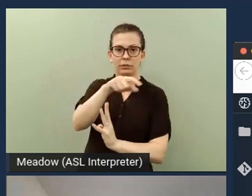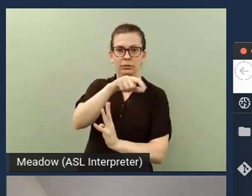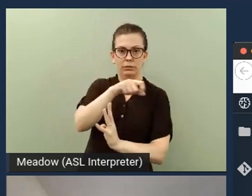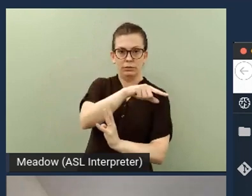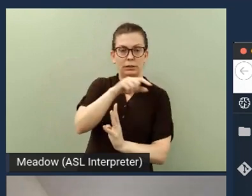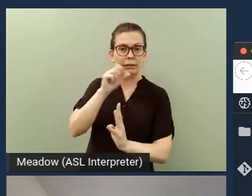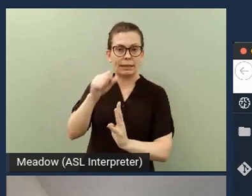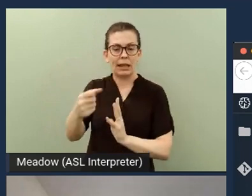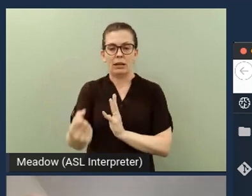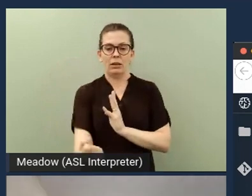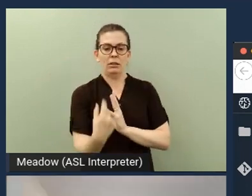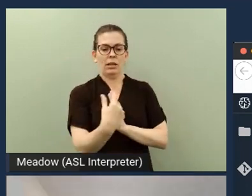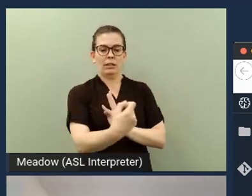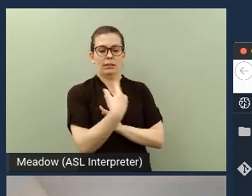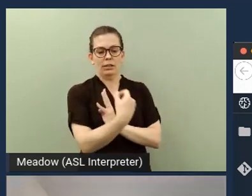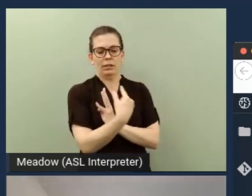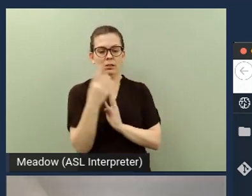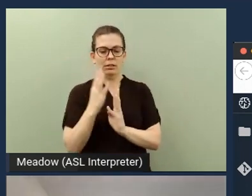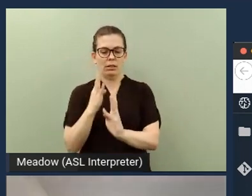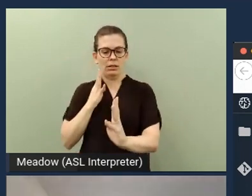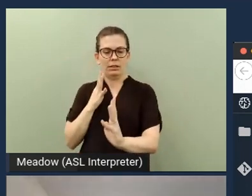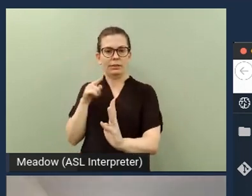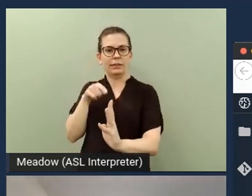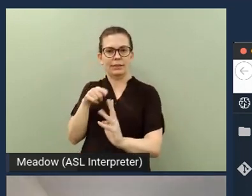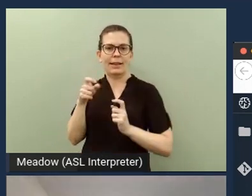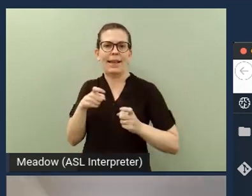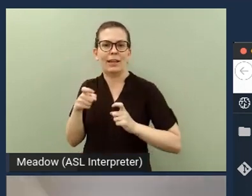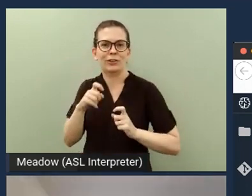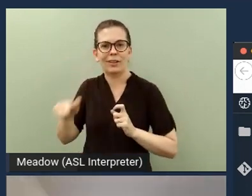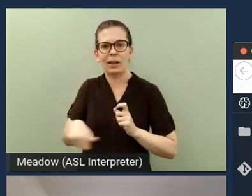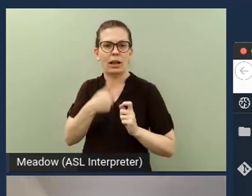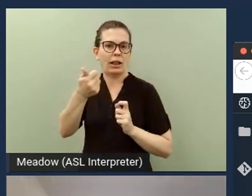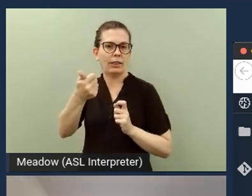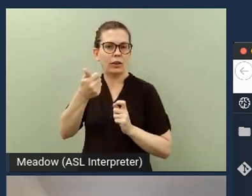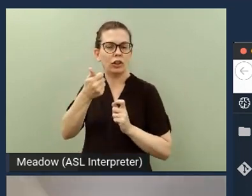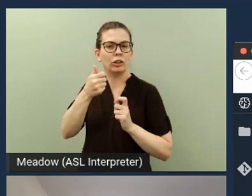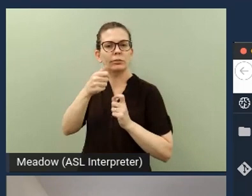and then that queue can be used to handle any other downstream process.